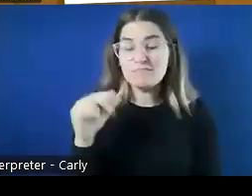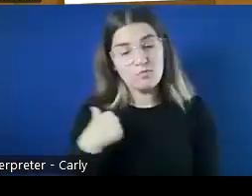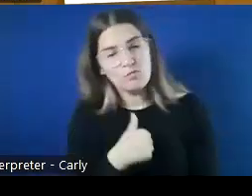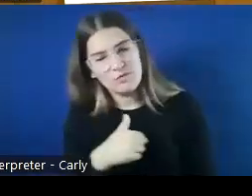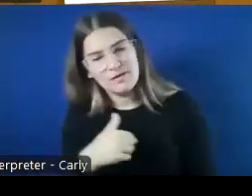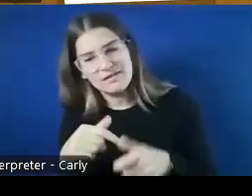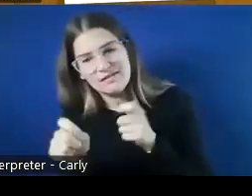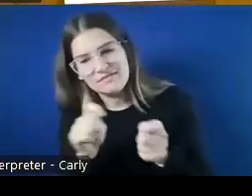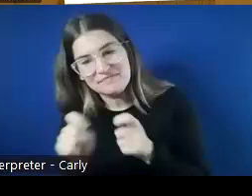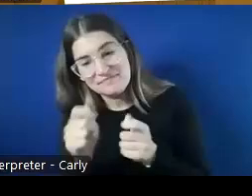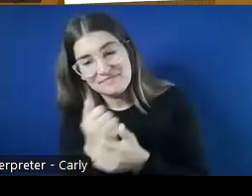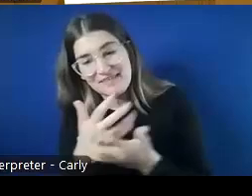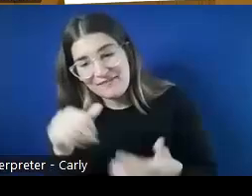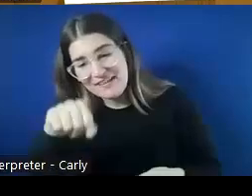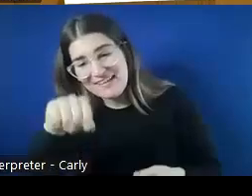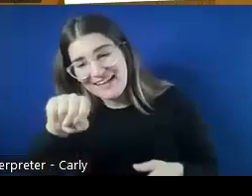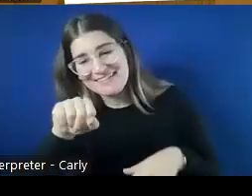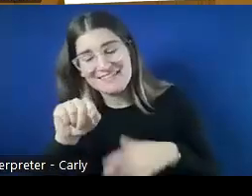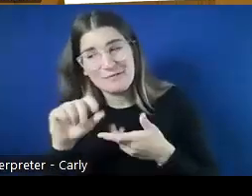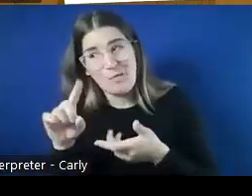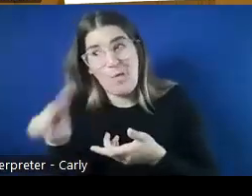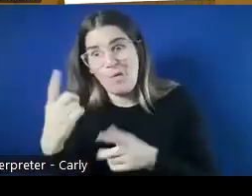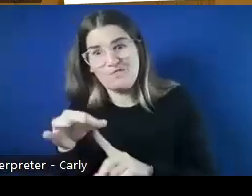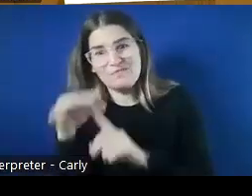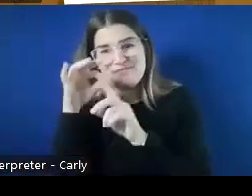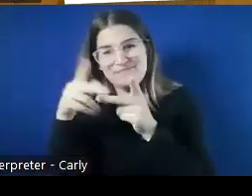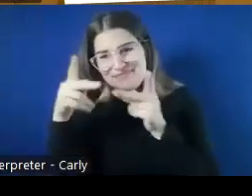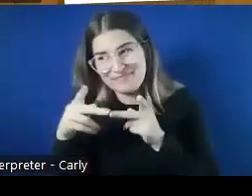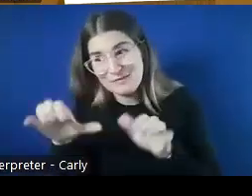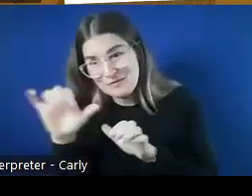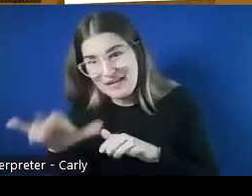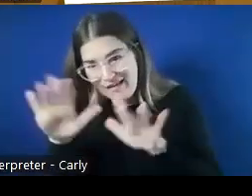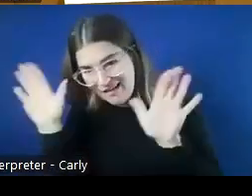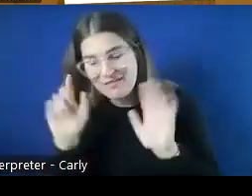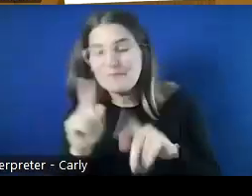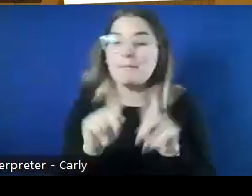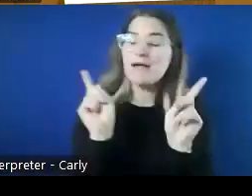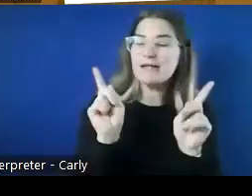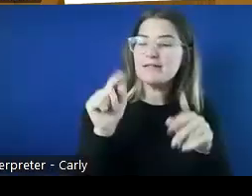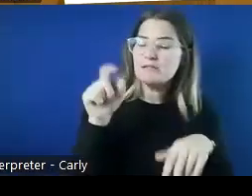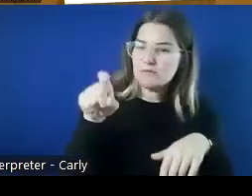only inpatient only partial largest outpatient service Etc but you do need to be embedded in a